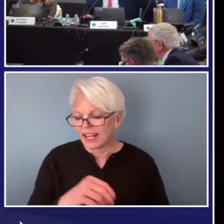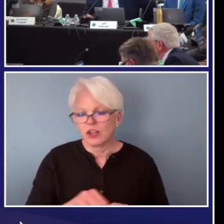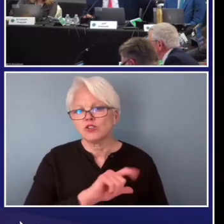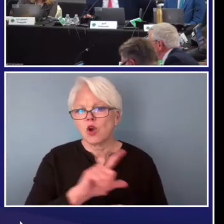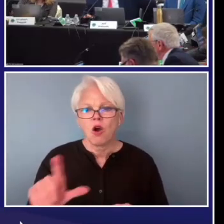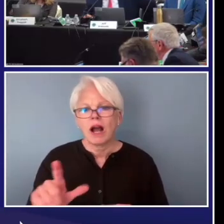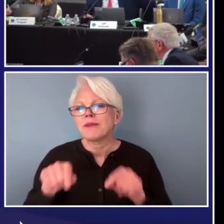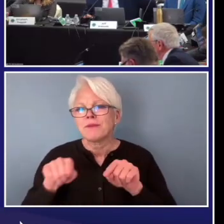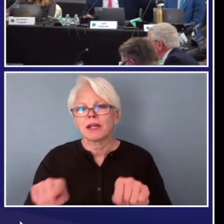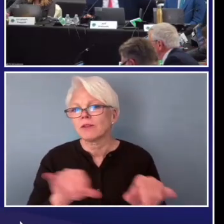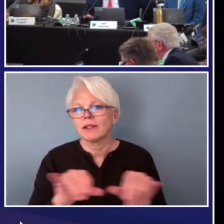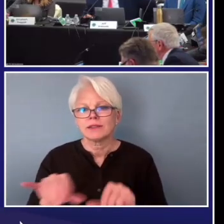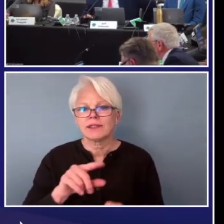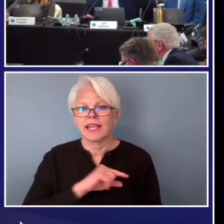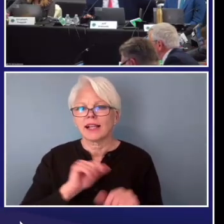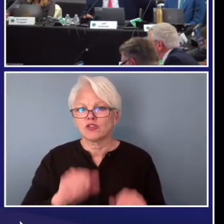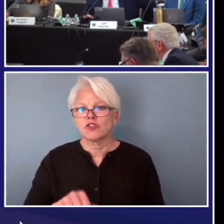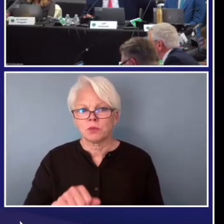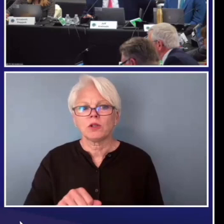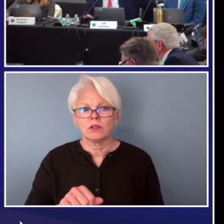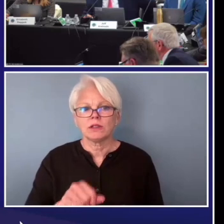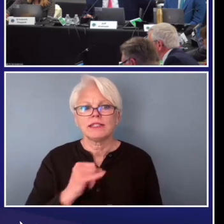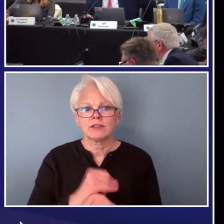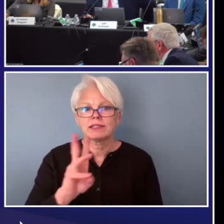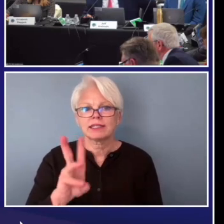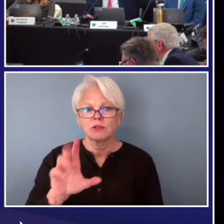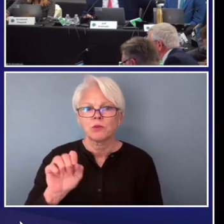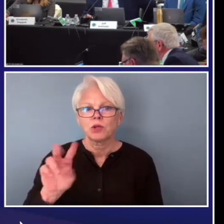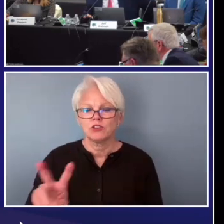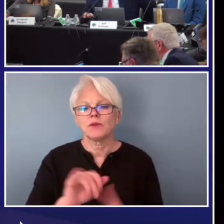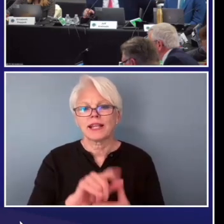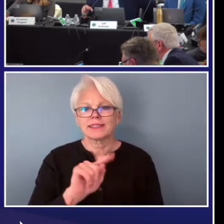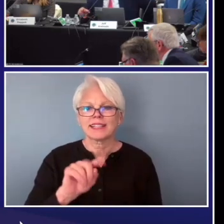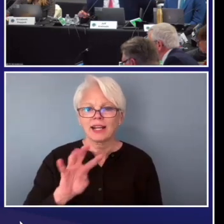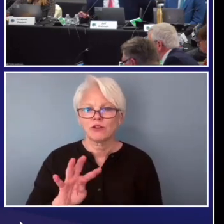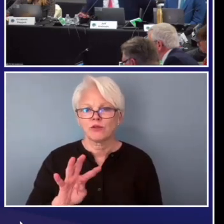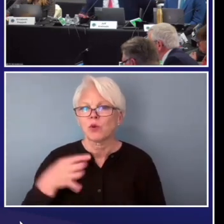eligible institution 600.2, which is the title 4 definition of institution.